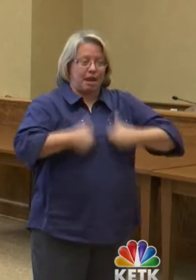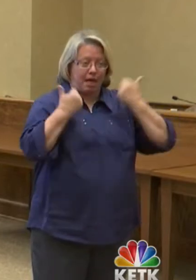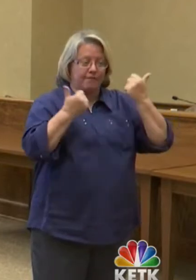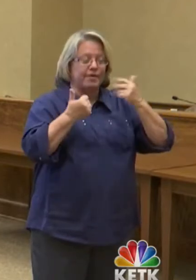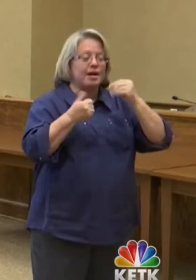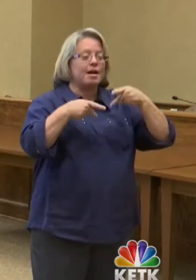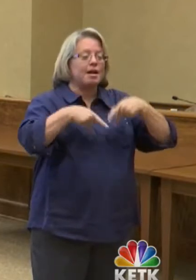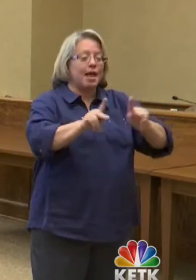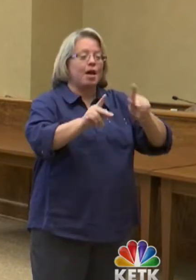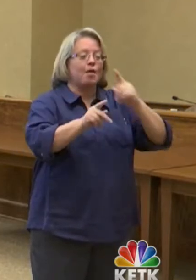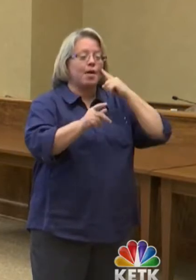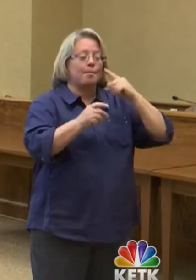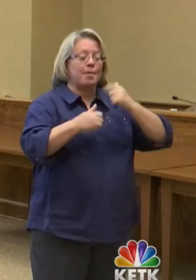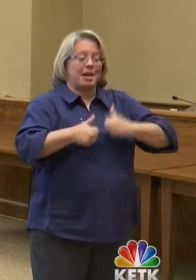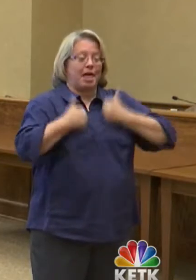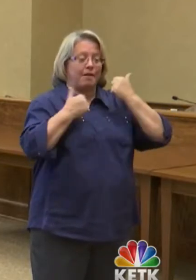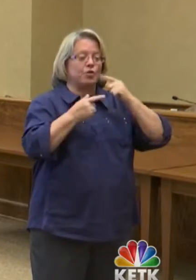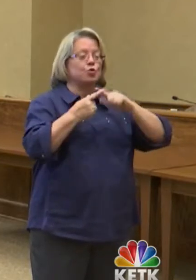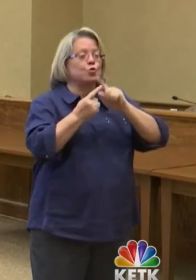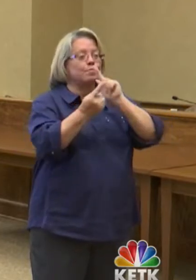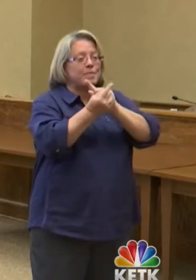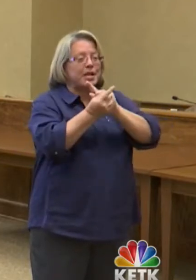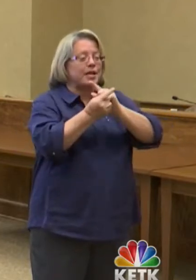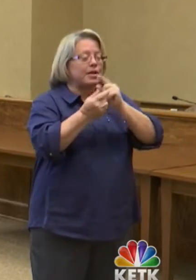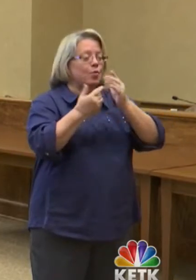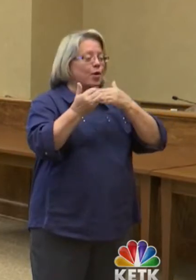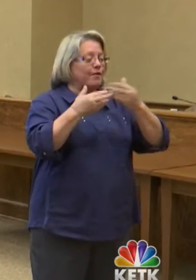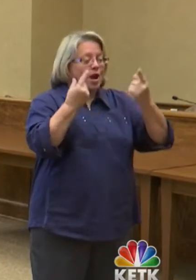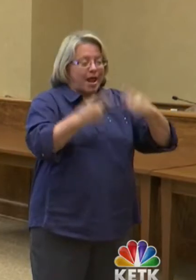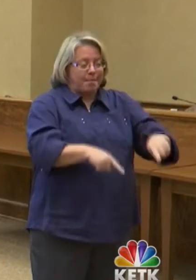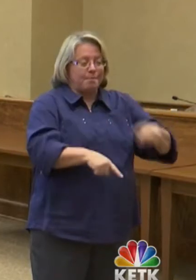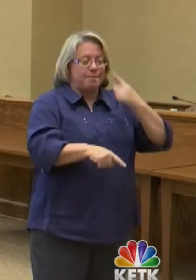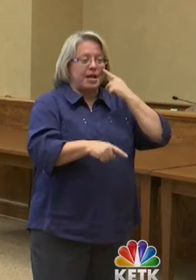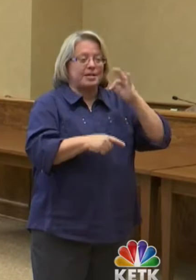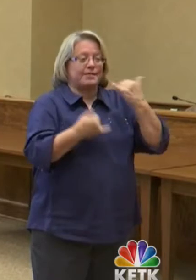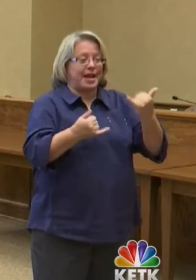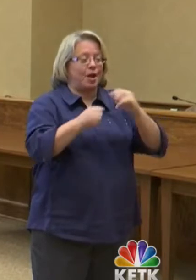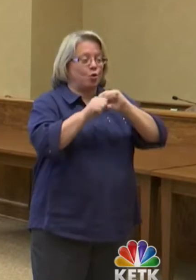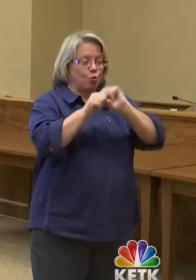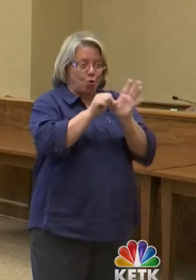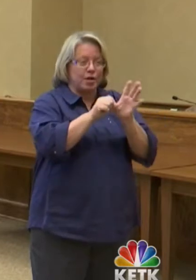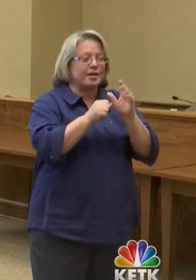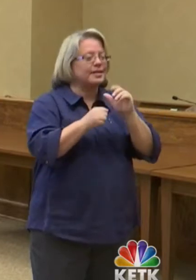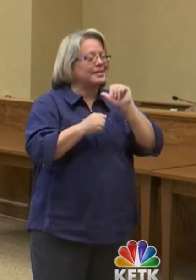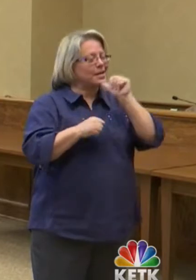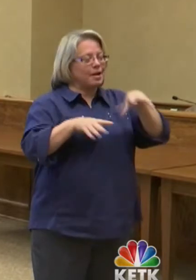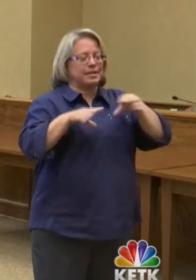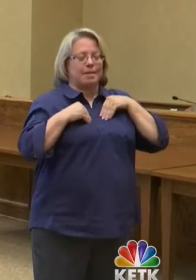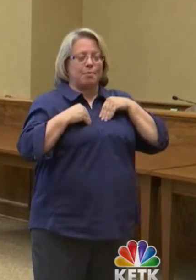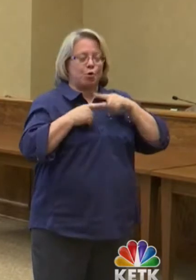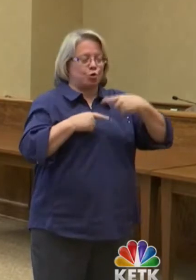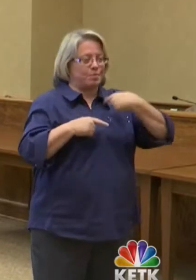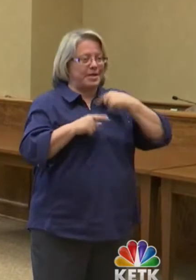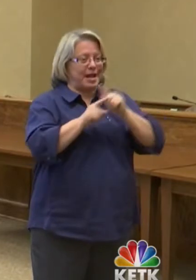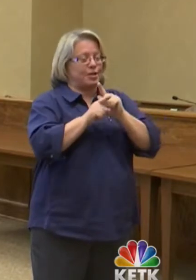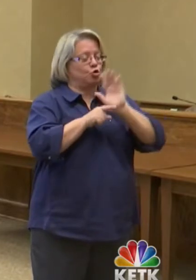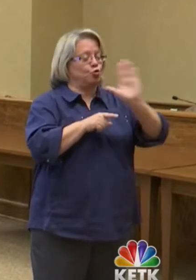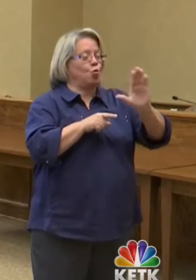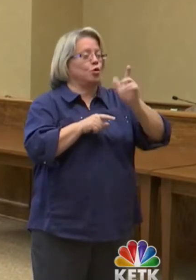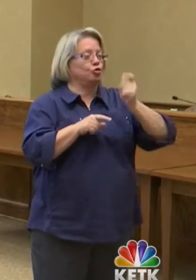ME SAY IMPORTANT THINGS. IT'S LIKE IN OUR COMMUNITY HAS EQUAL IN ETERNAL VALUE. EACH PERSON HAS BEEN CALLED FOR A SPECIFIC PURPOSE IN THIS. ALLOWING THE LIFE OF PURPOSE TO